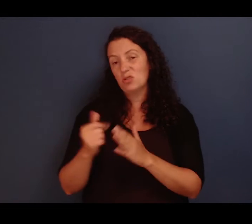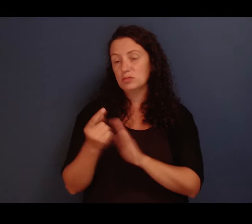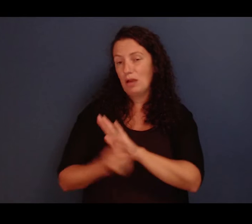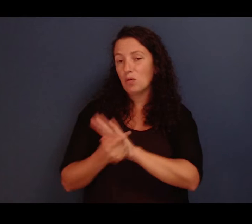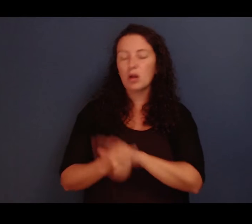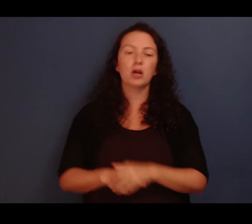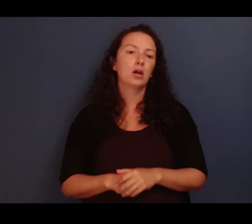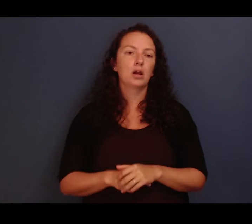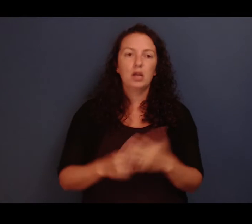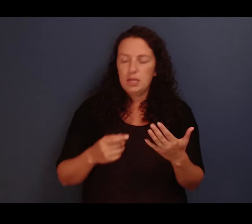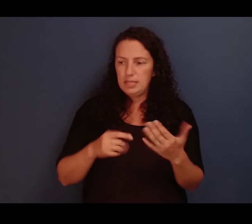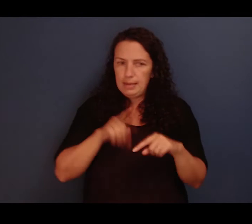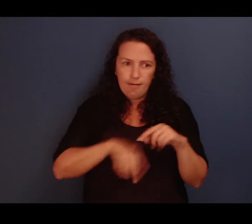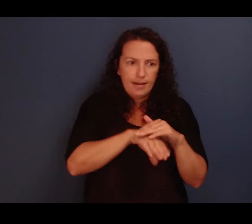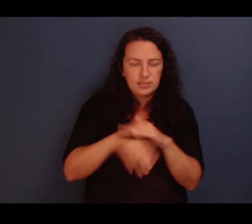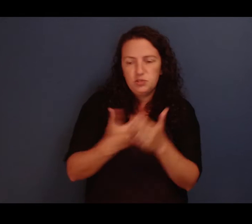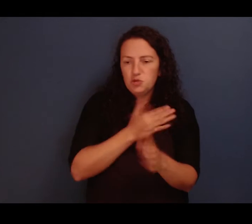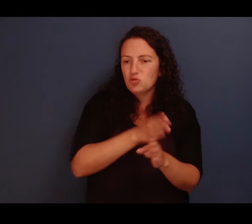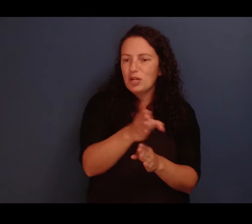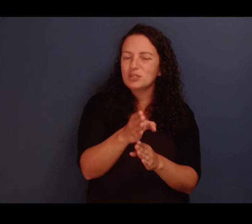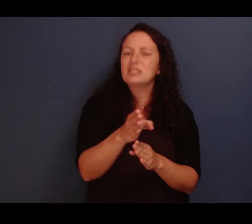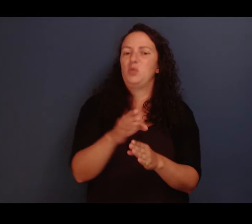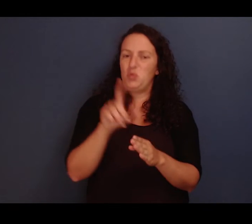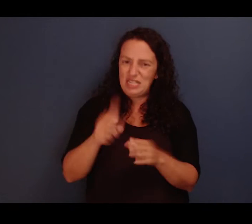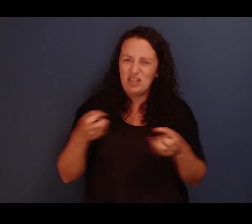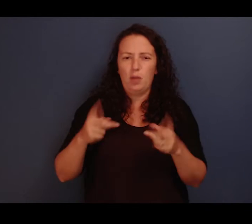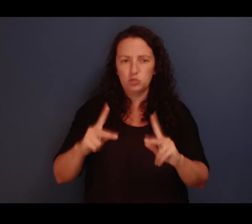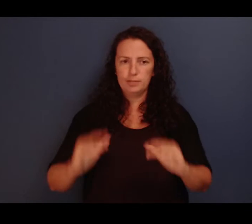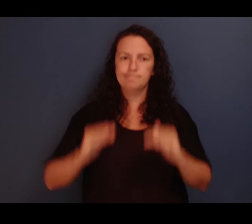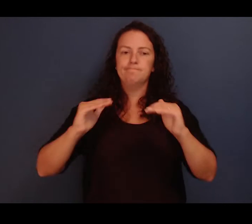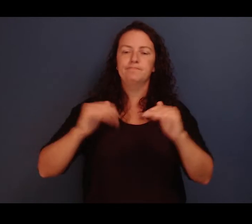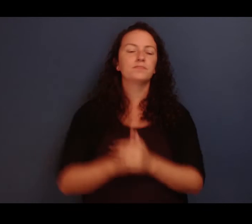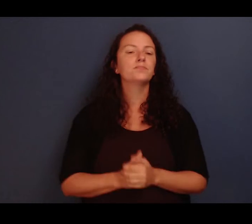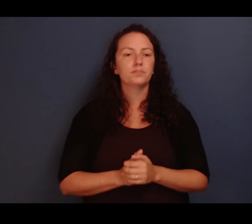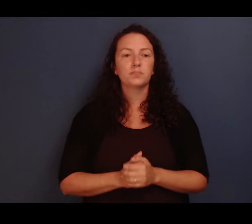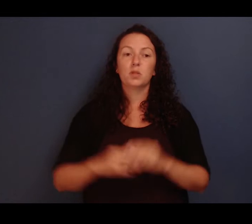jobs and careers need access to opportunity. More and more businesses, employers, and employees